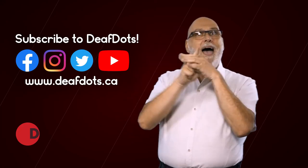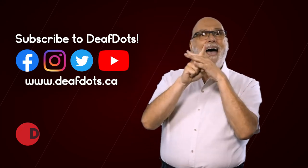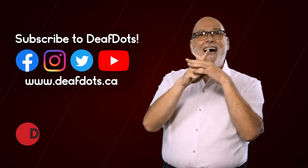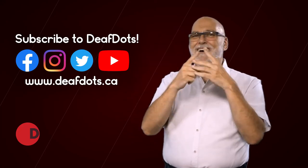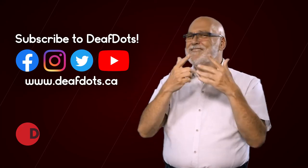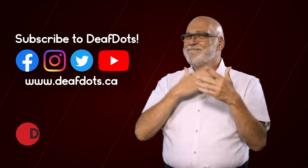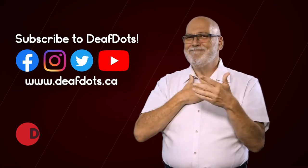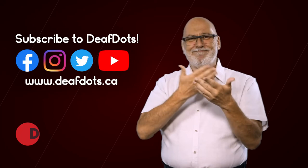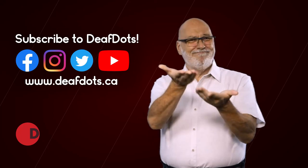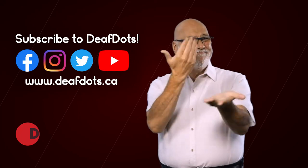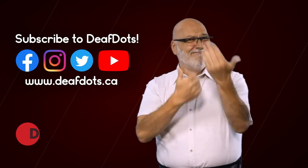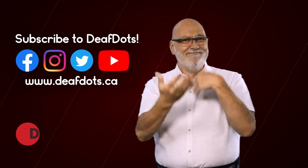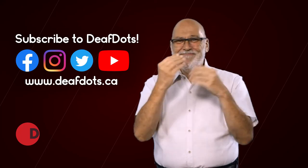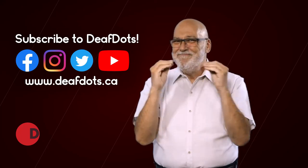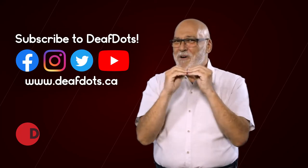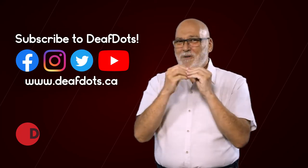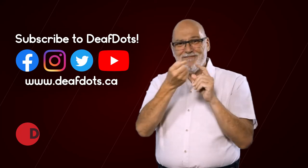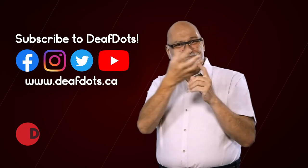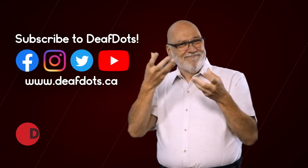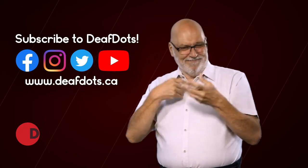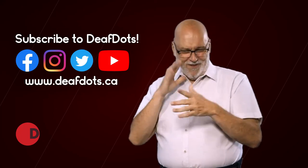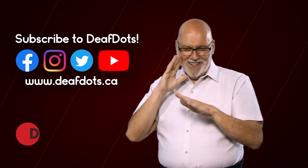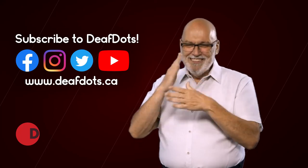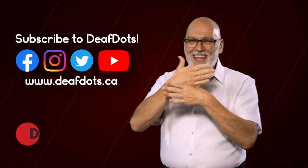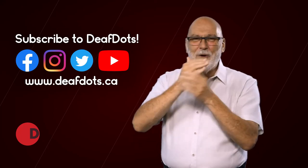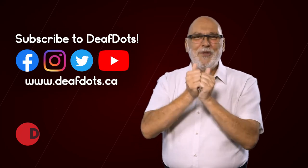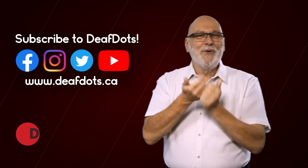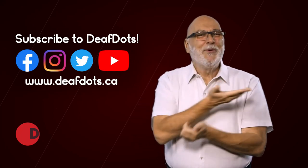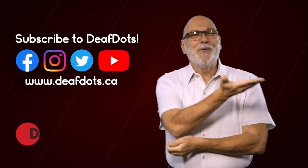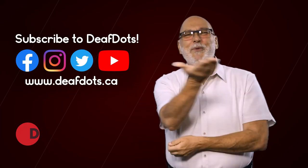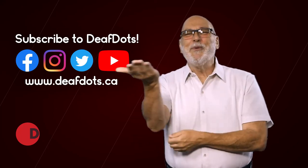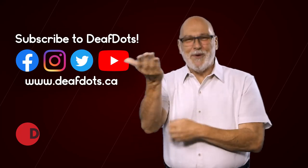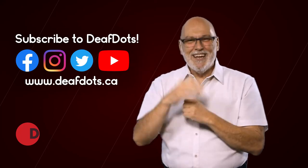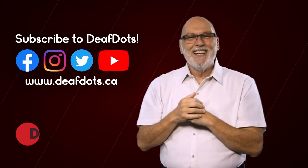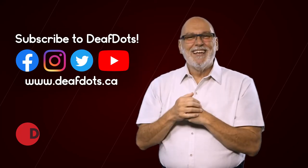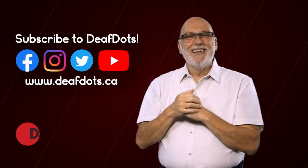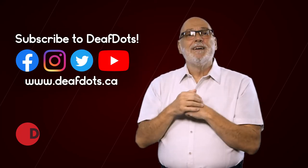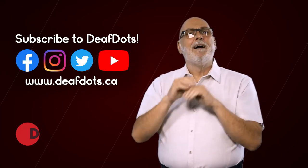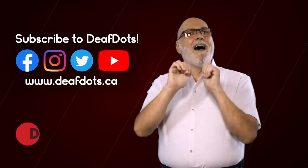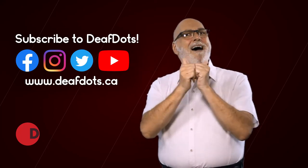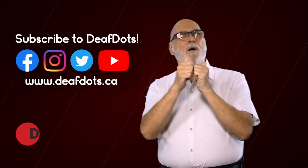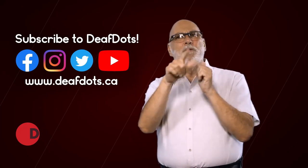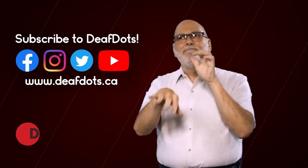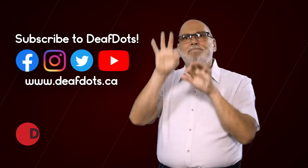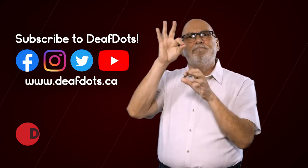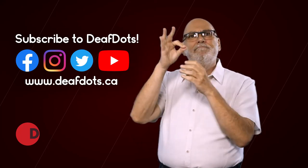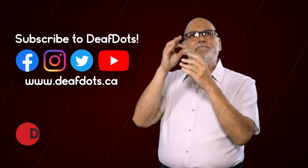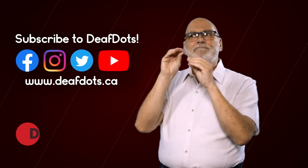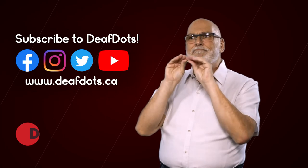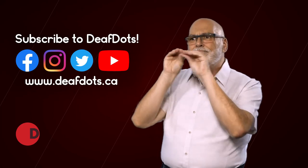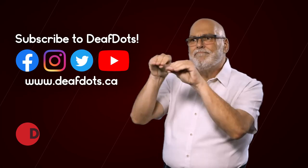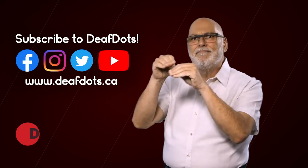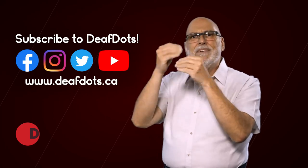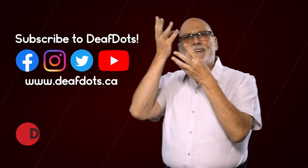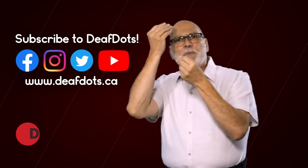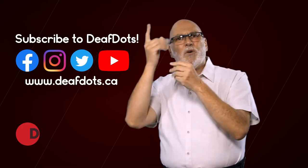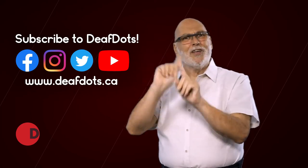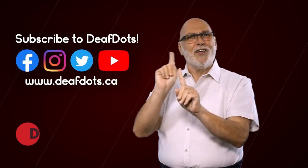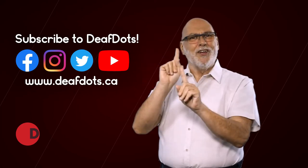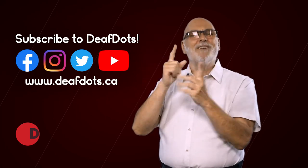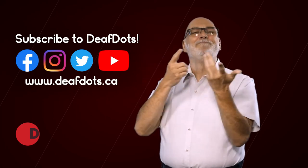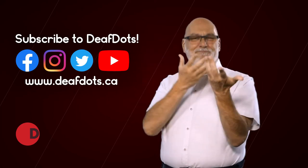DeafDots welcomes your news suggestions,